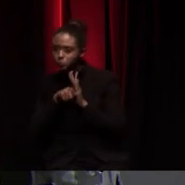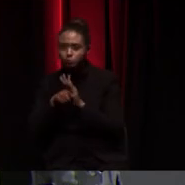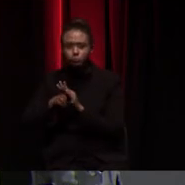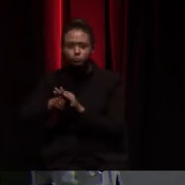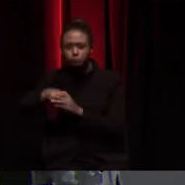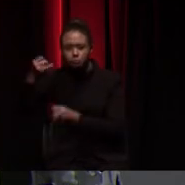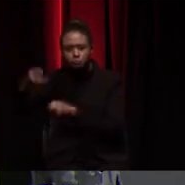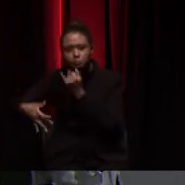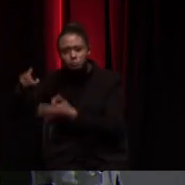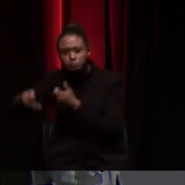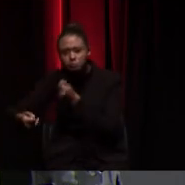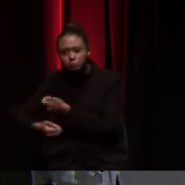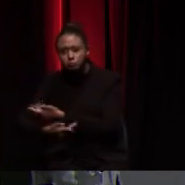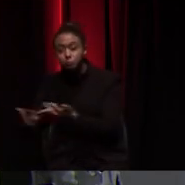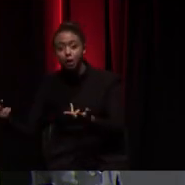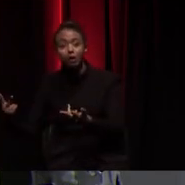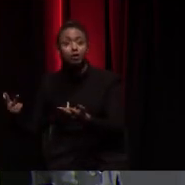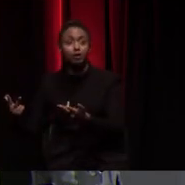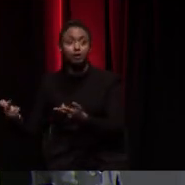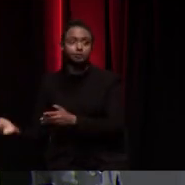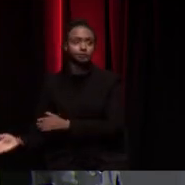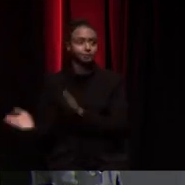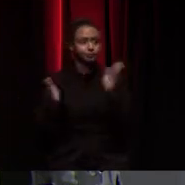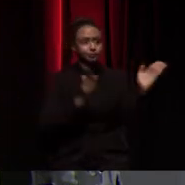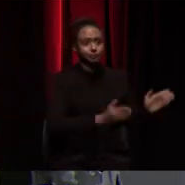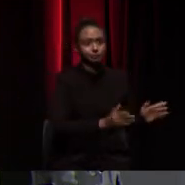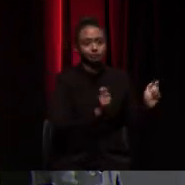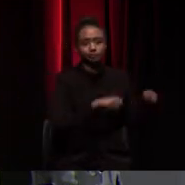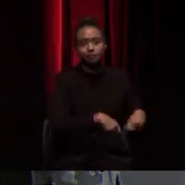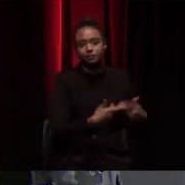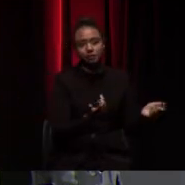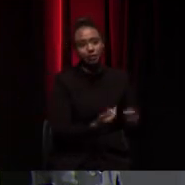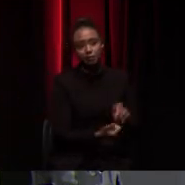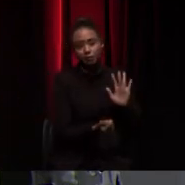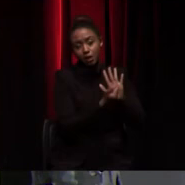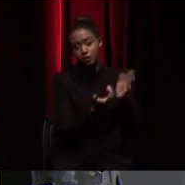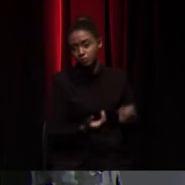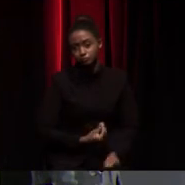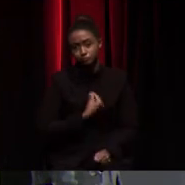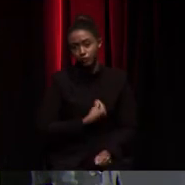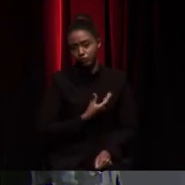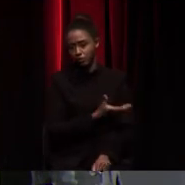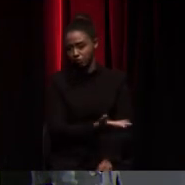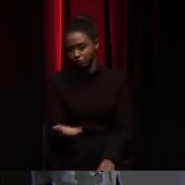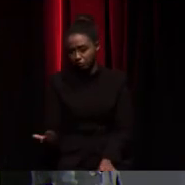and later on you may be working on brand material. You can find it